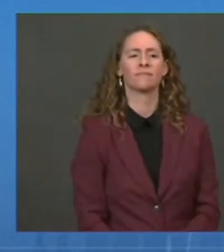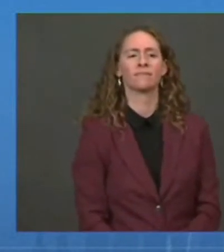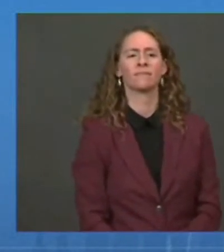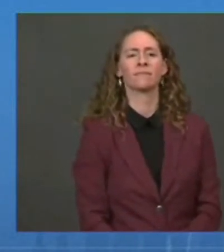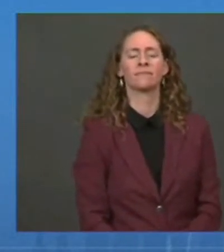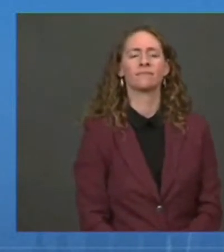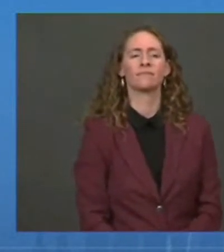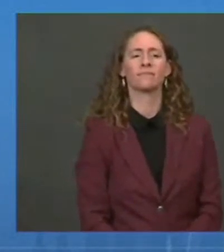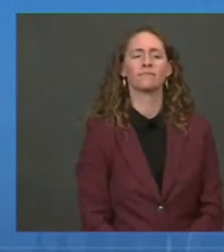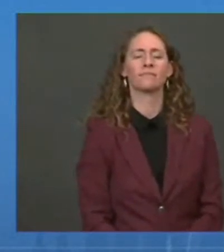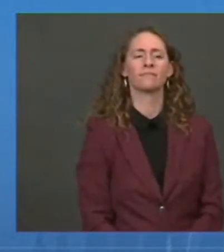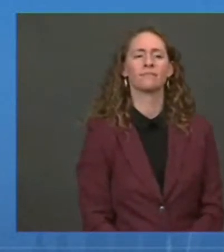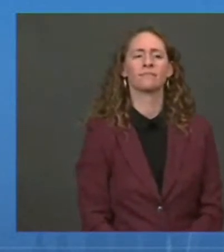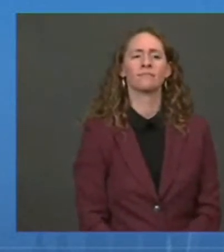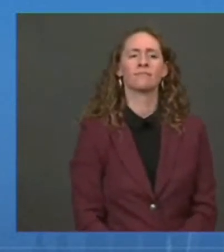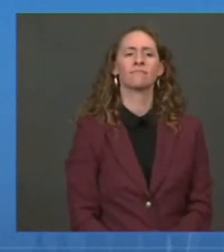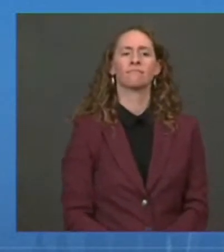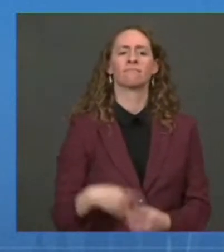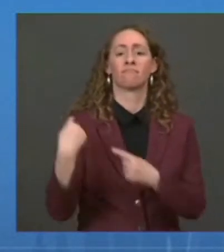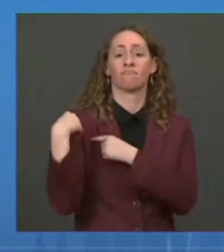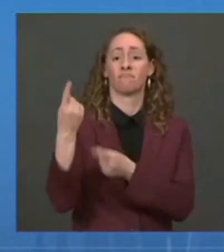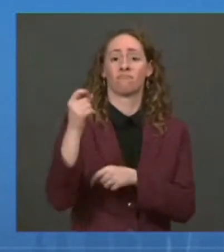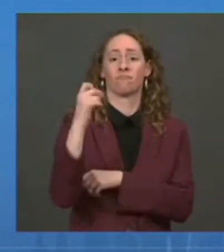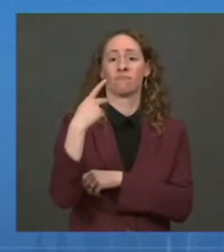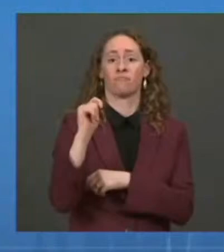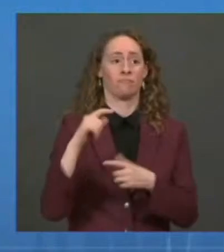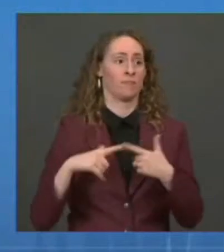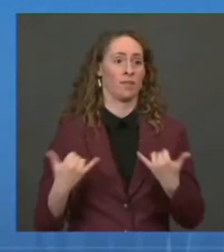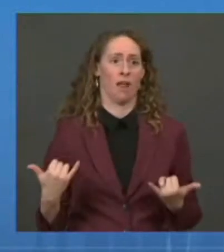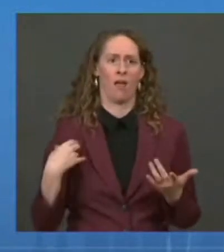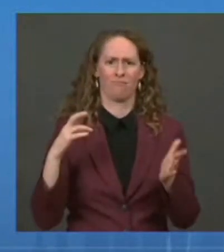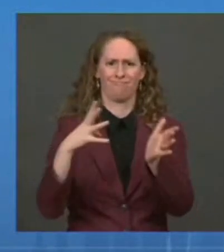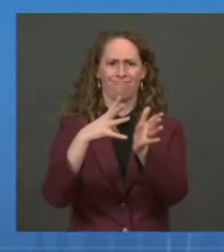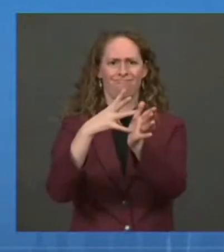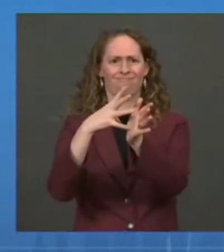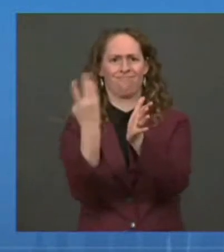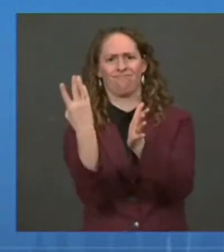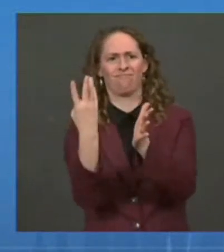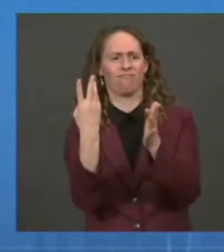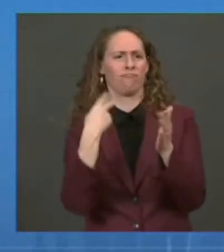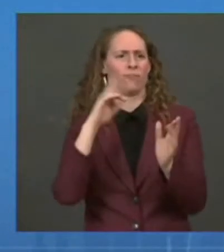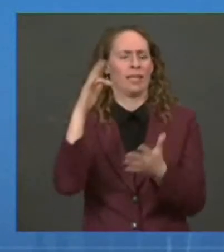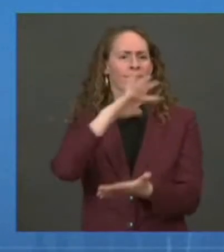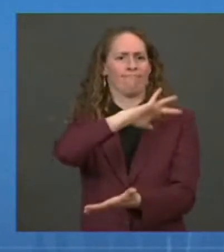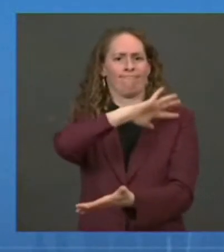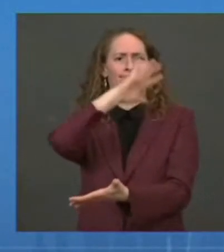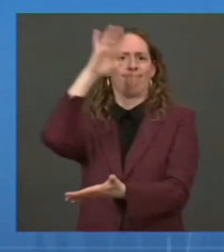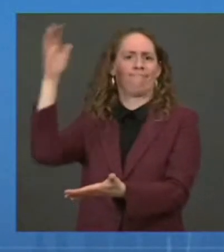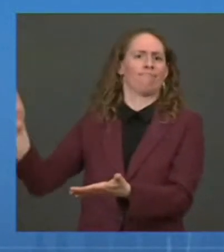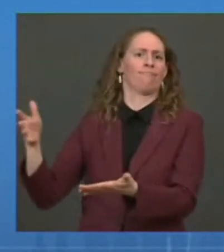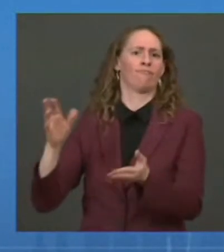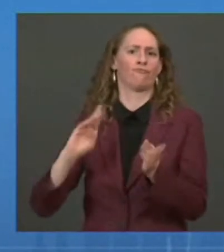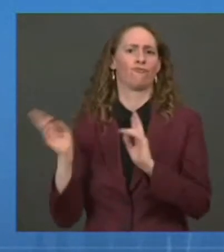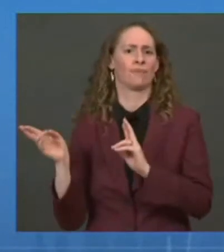FREE TEST. SINCE SEPTEMBER OUR SUPPLY HAS REALLY CRANKED UP AND